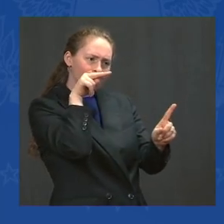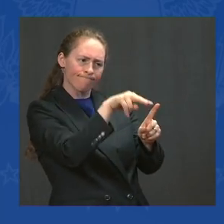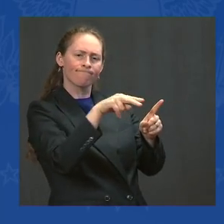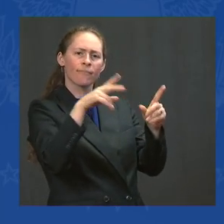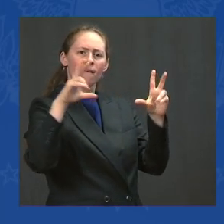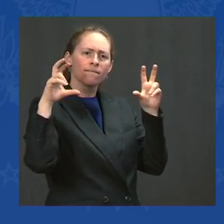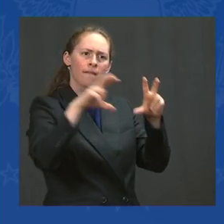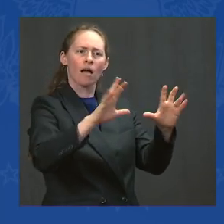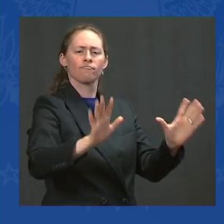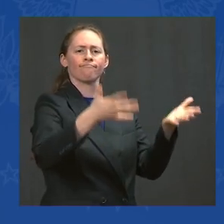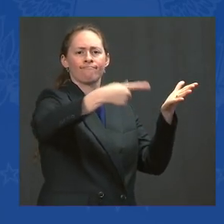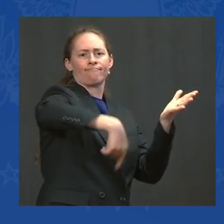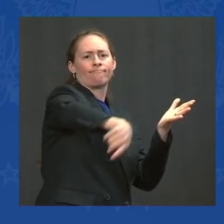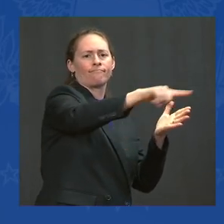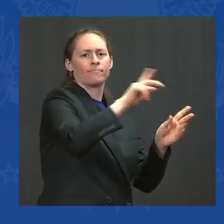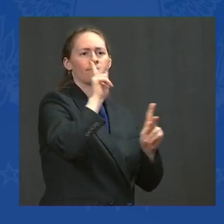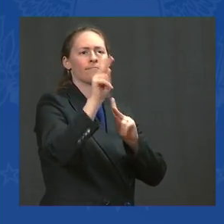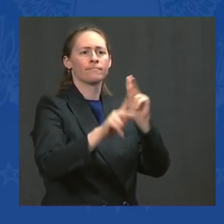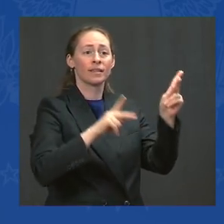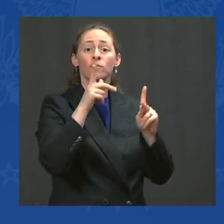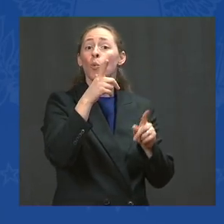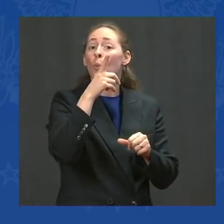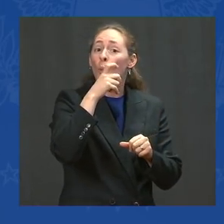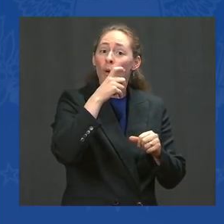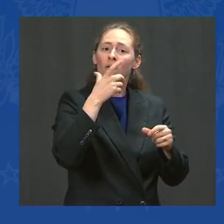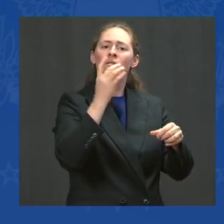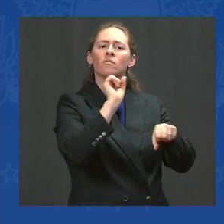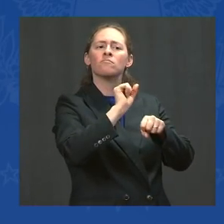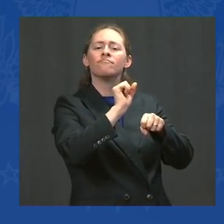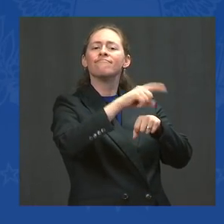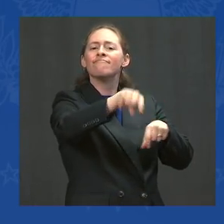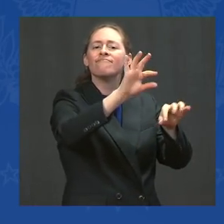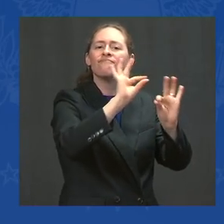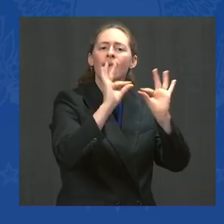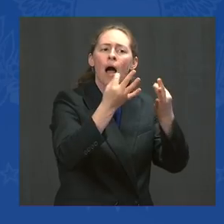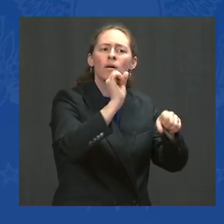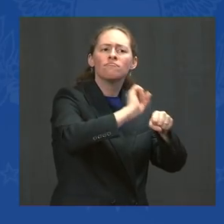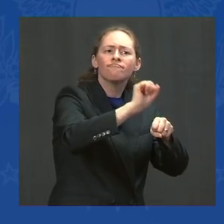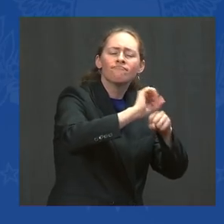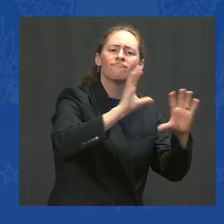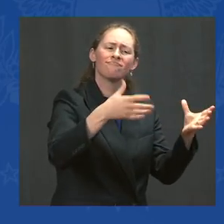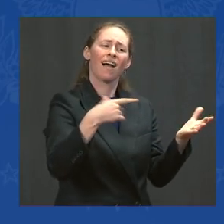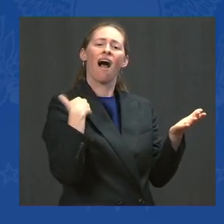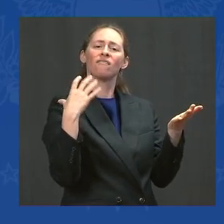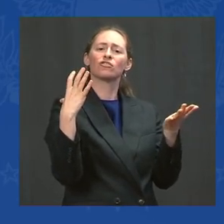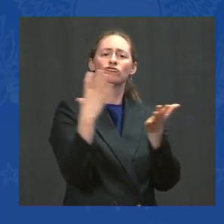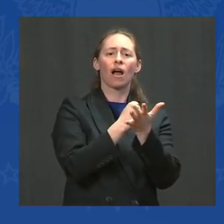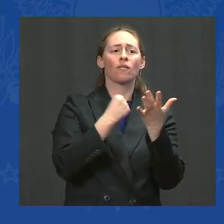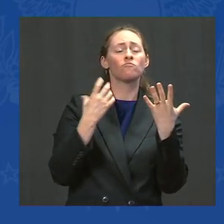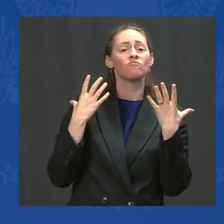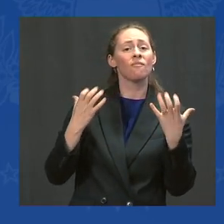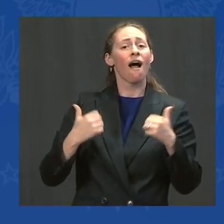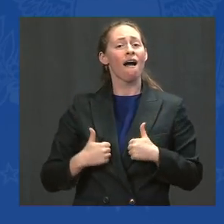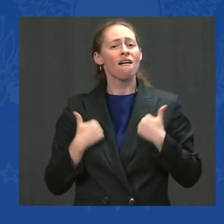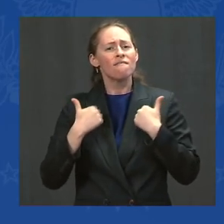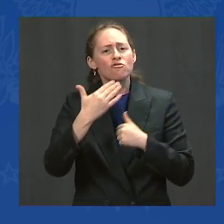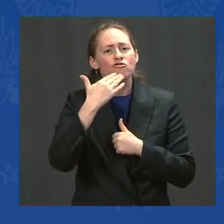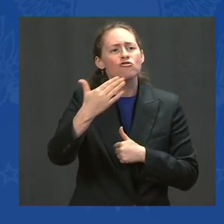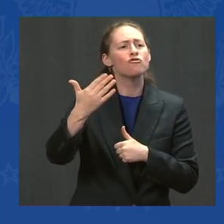so working families could have a fighting chance again to get a good education; to get a good job and a raise;